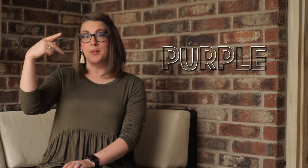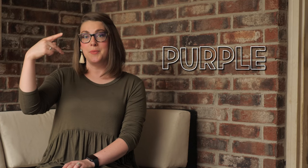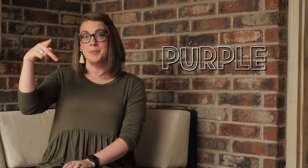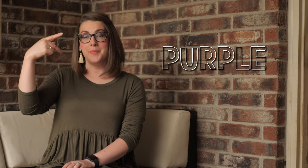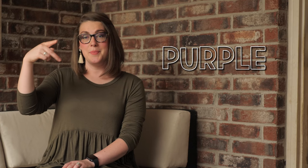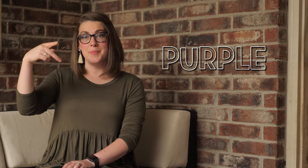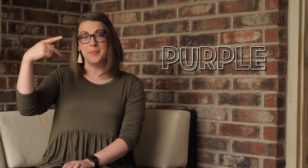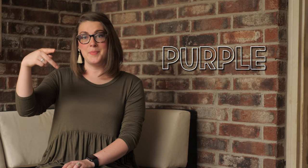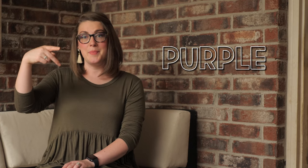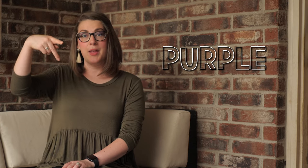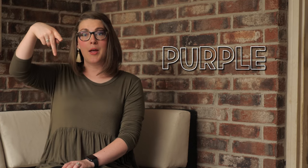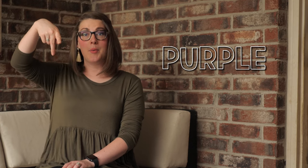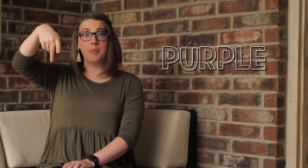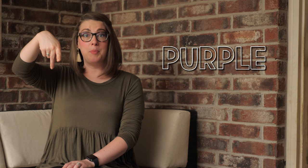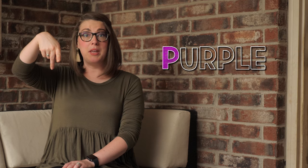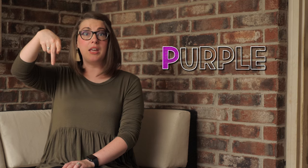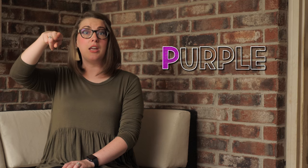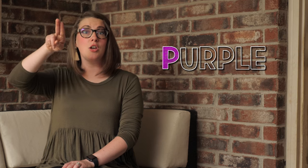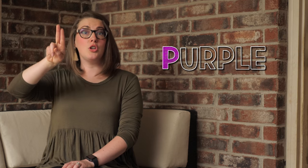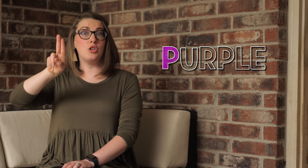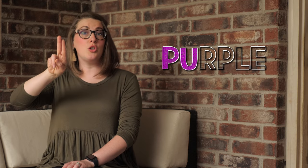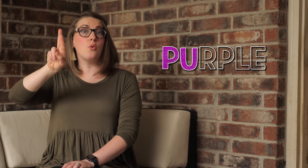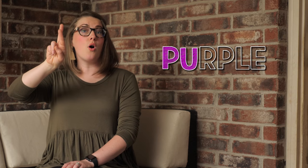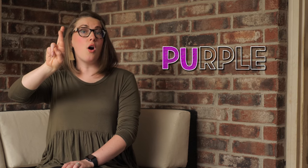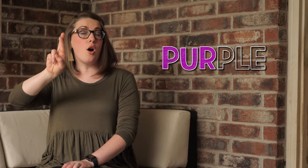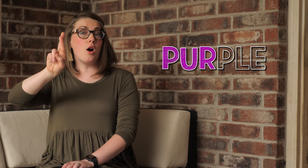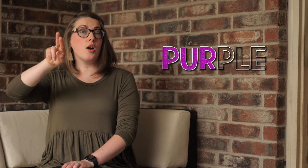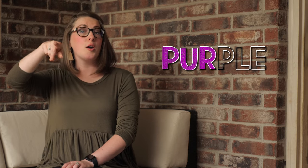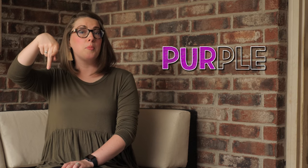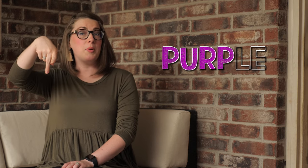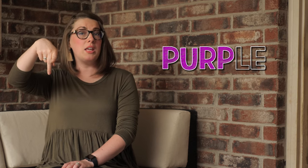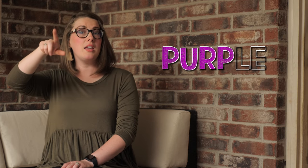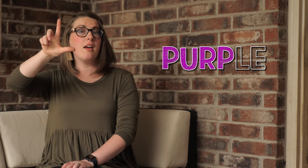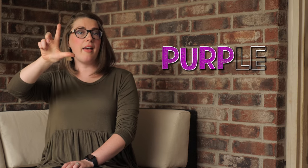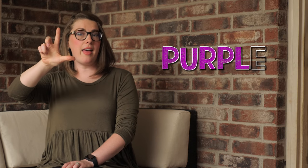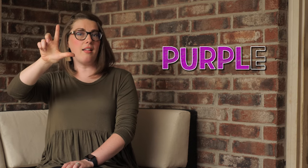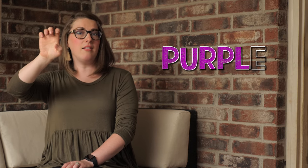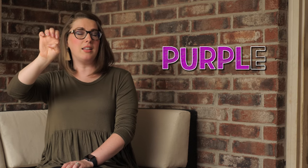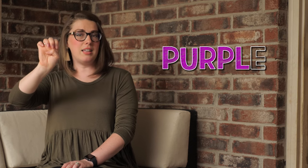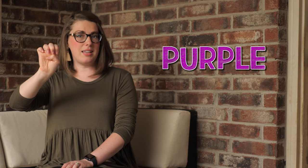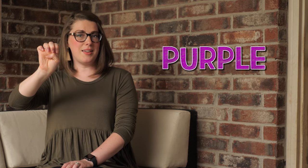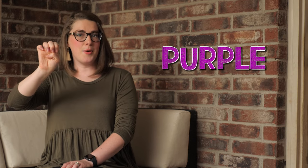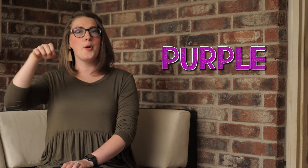Purple P U R P L E